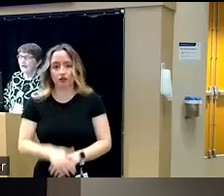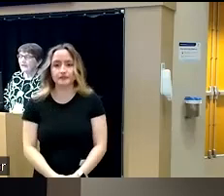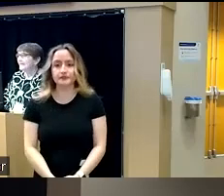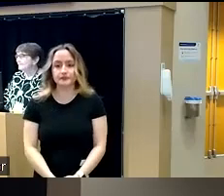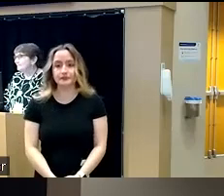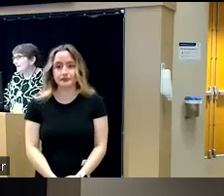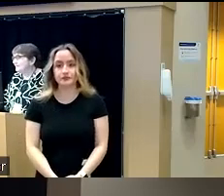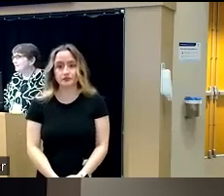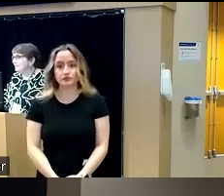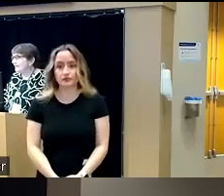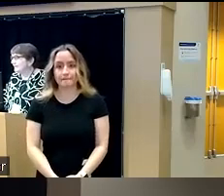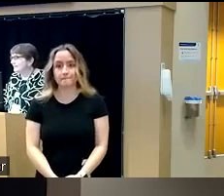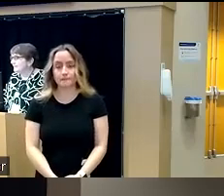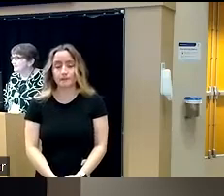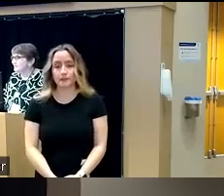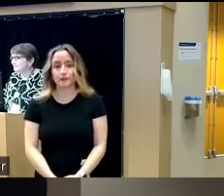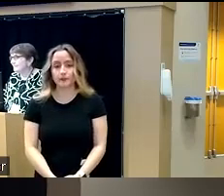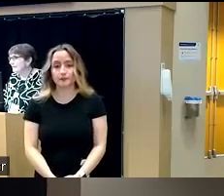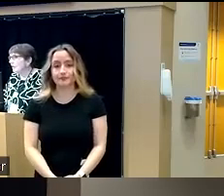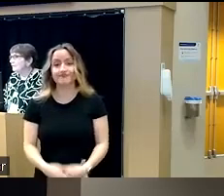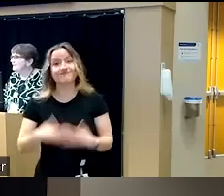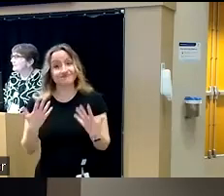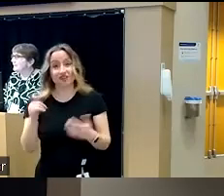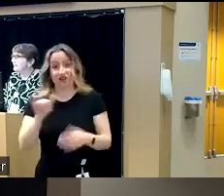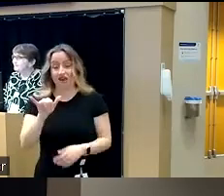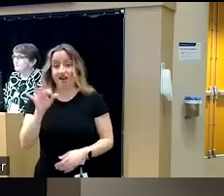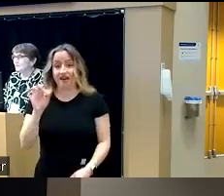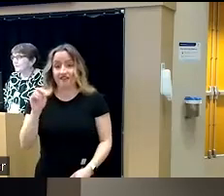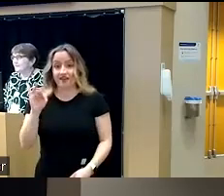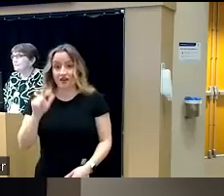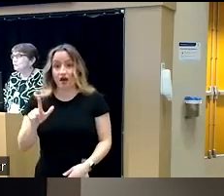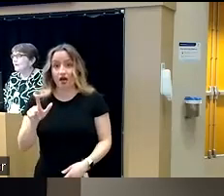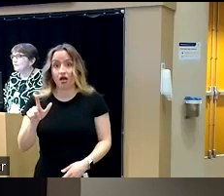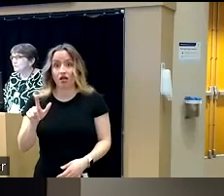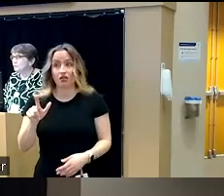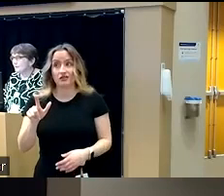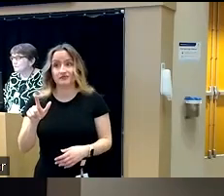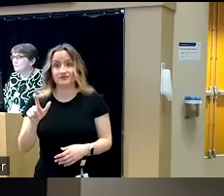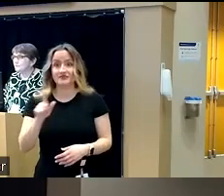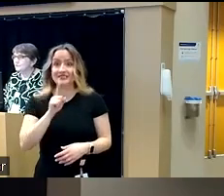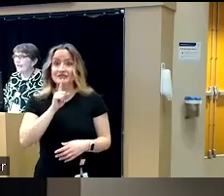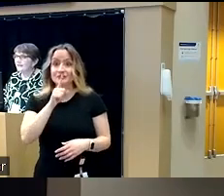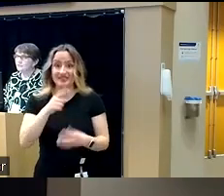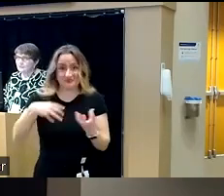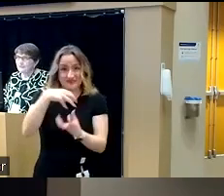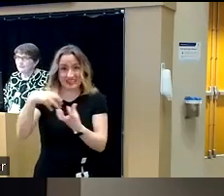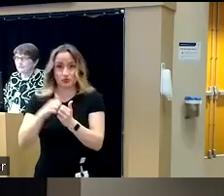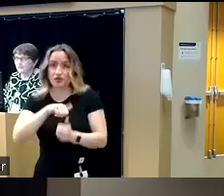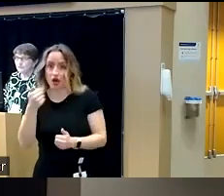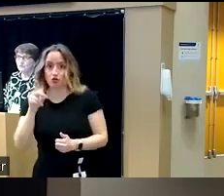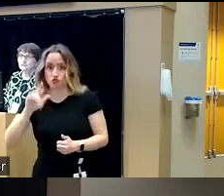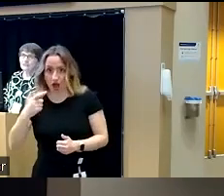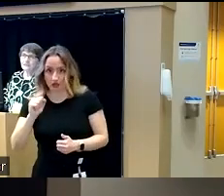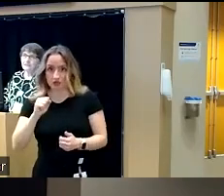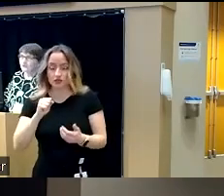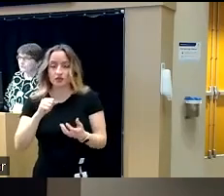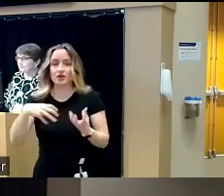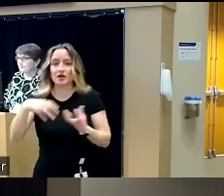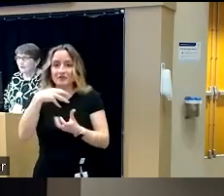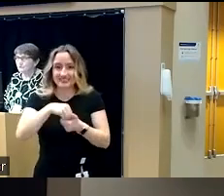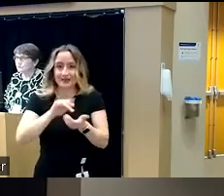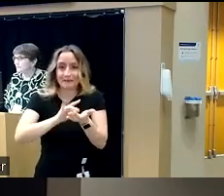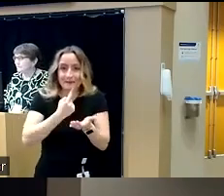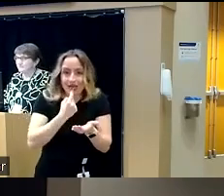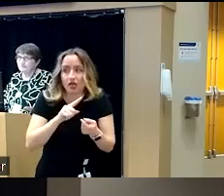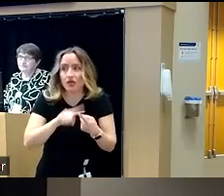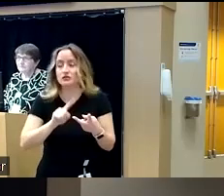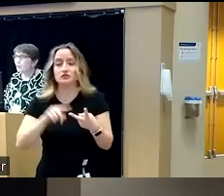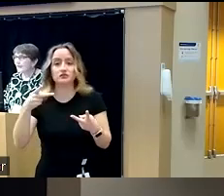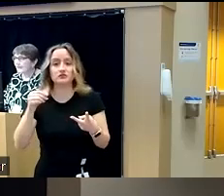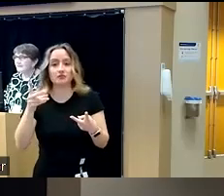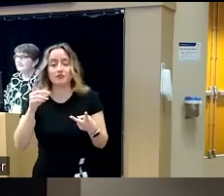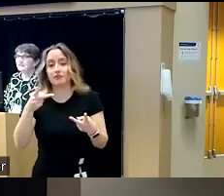and on top of that fentanyl is often uh cut into other drugs such as pills other powders cocaine